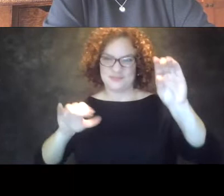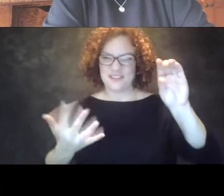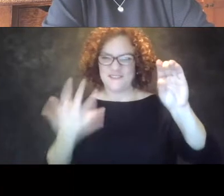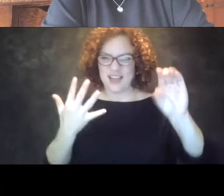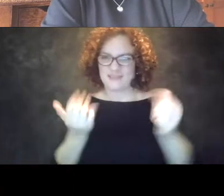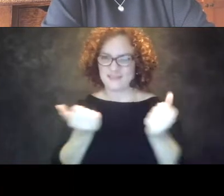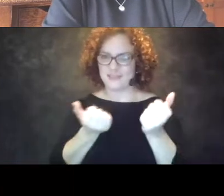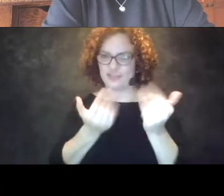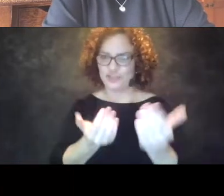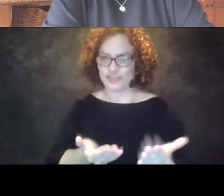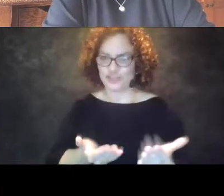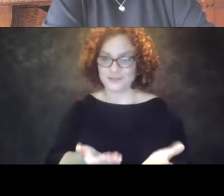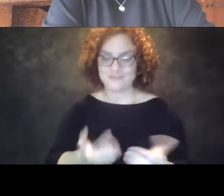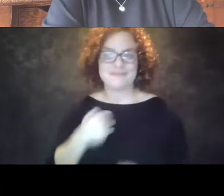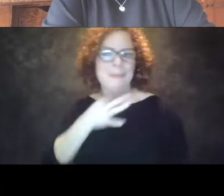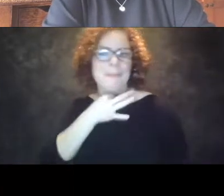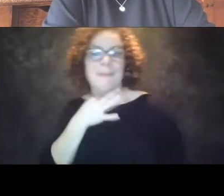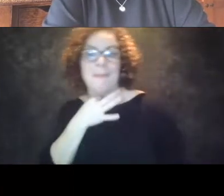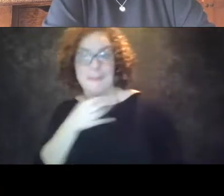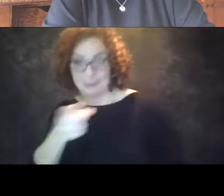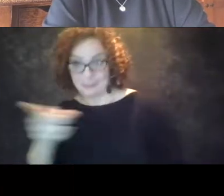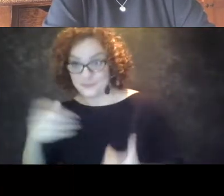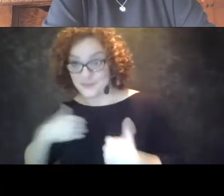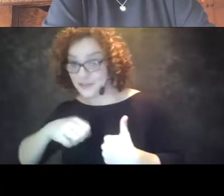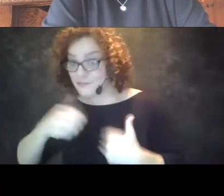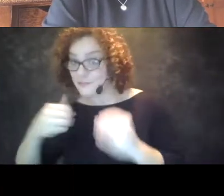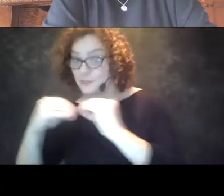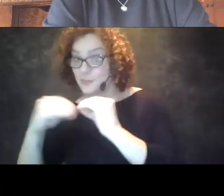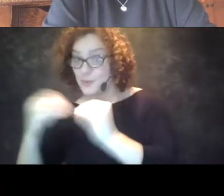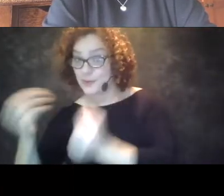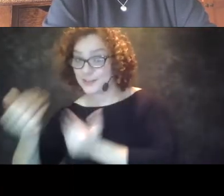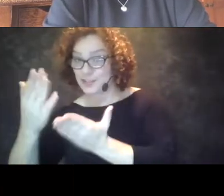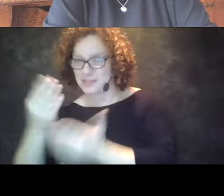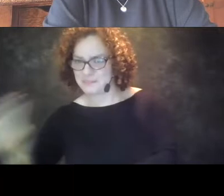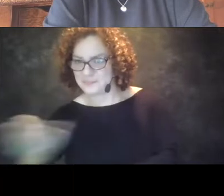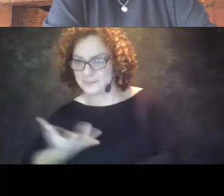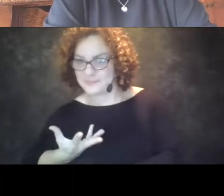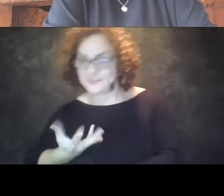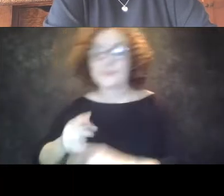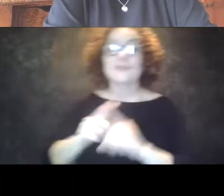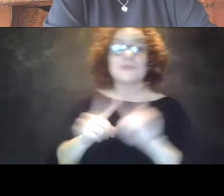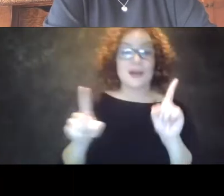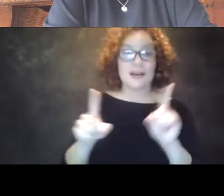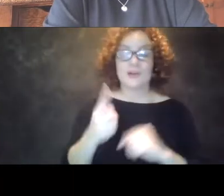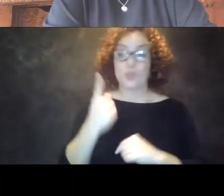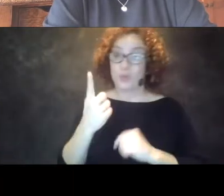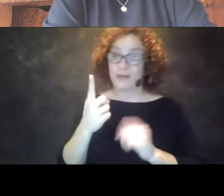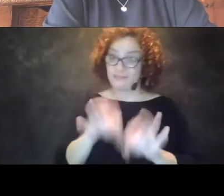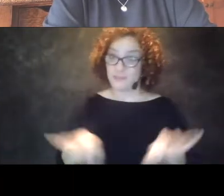to hear if other people have other suggestions, but a key one is just if you can to increase